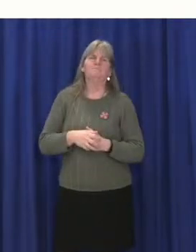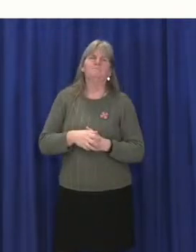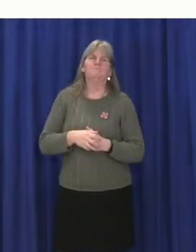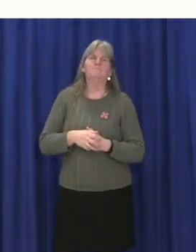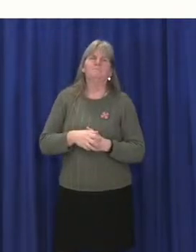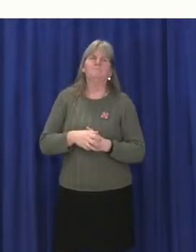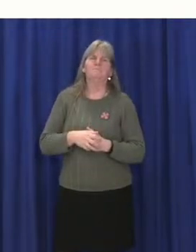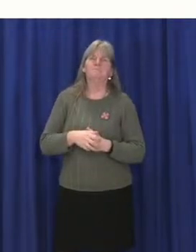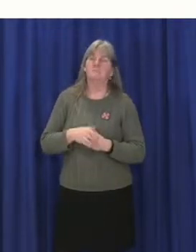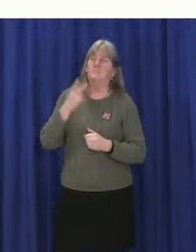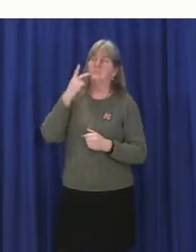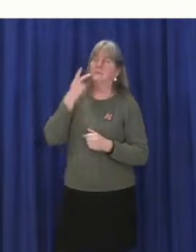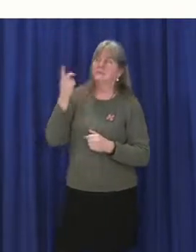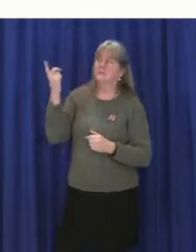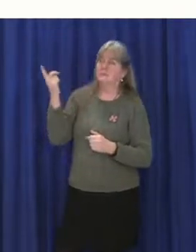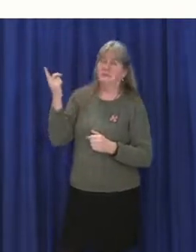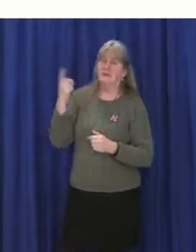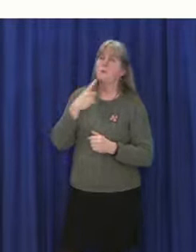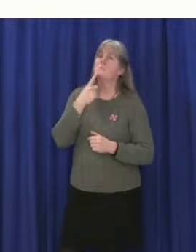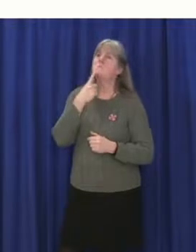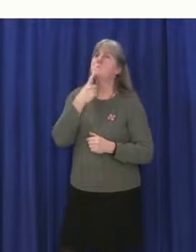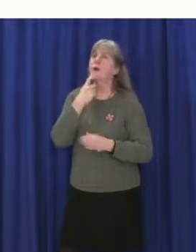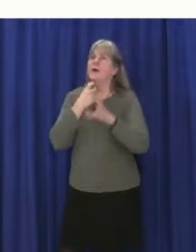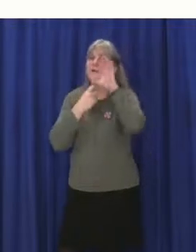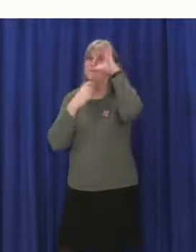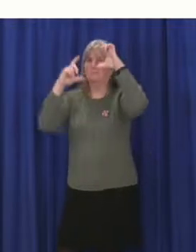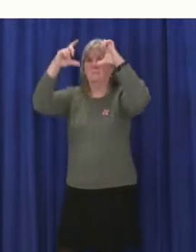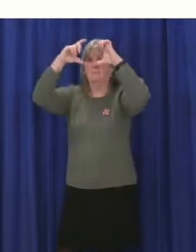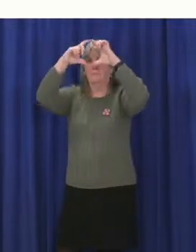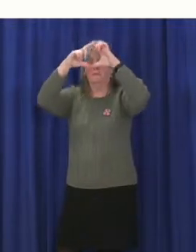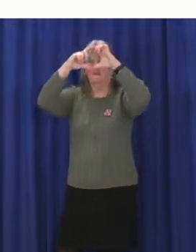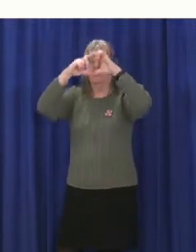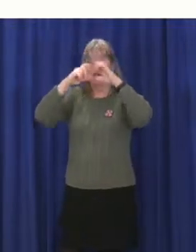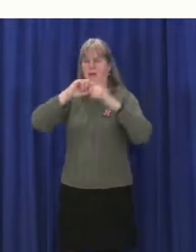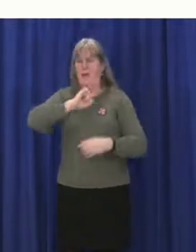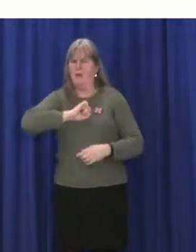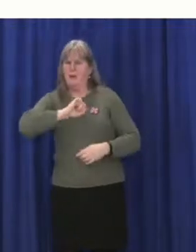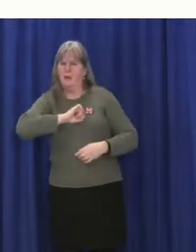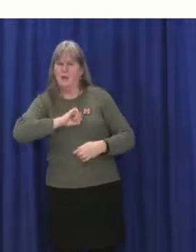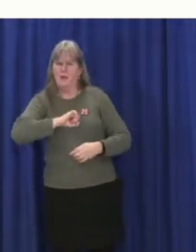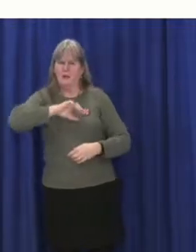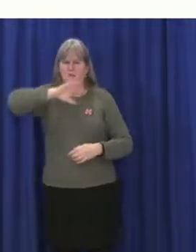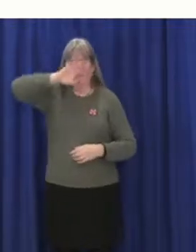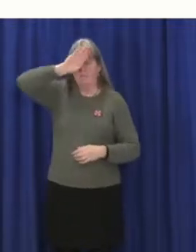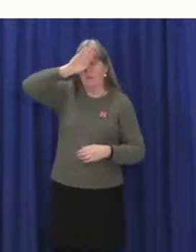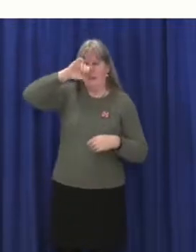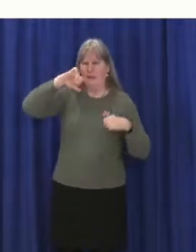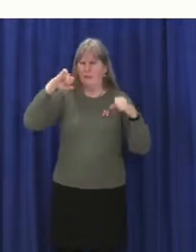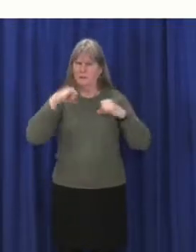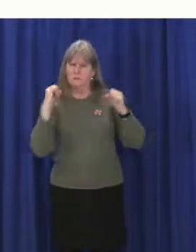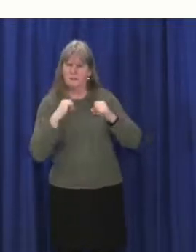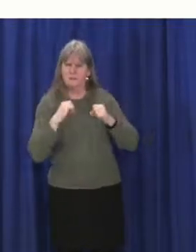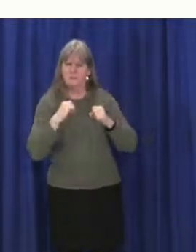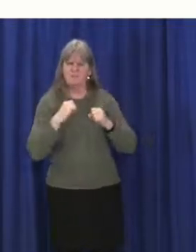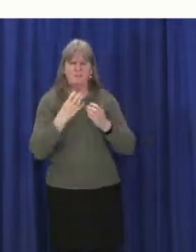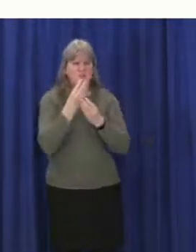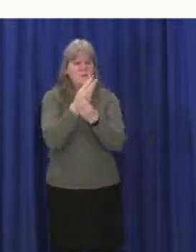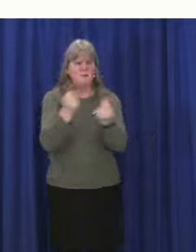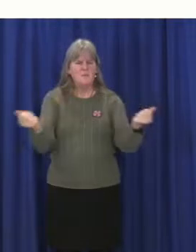You see on the screen here, the red light symptoms. They are cough, fever, chills, loss of taste or smell,